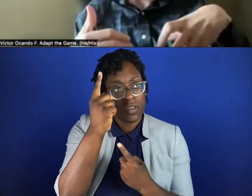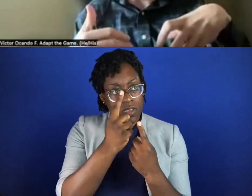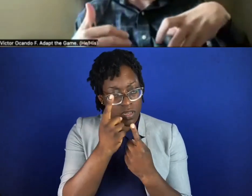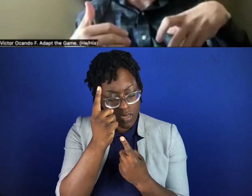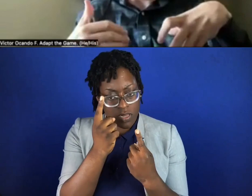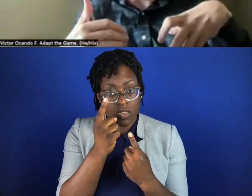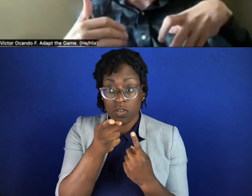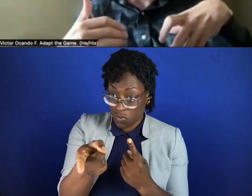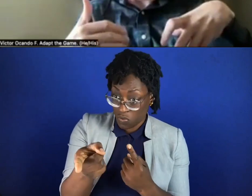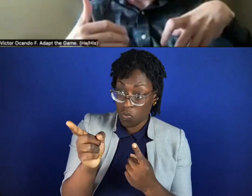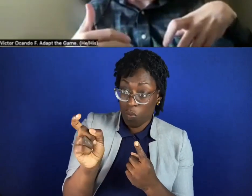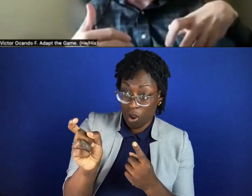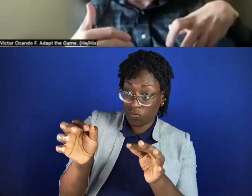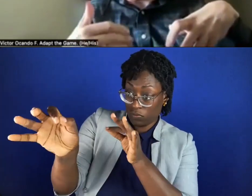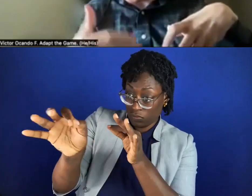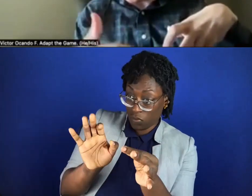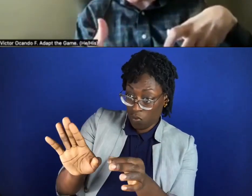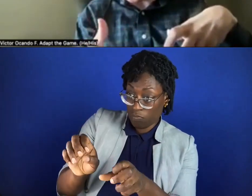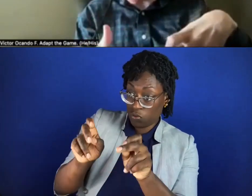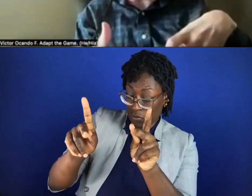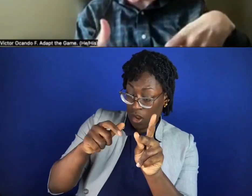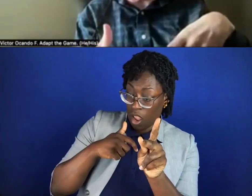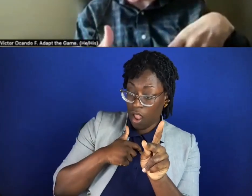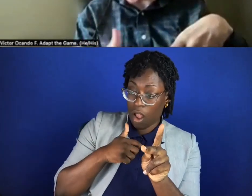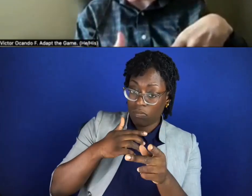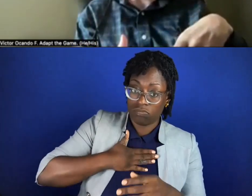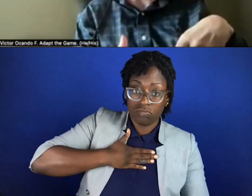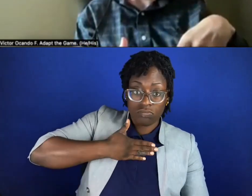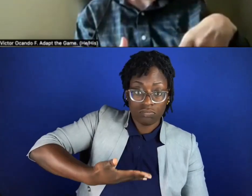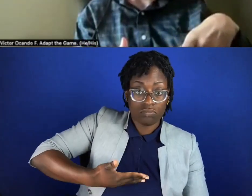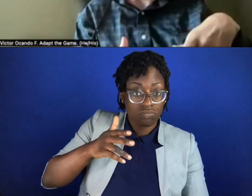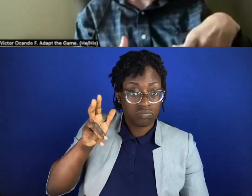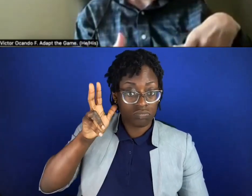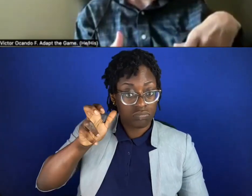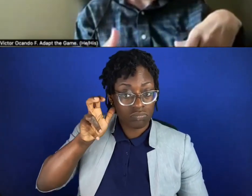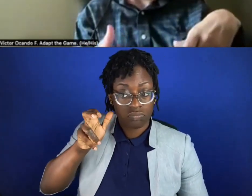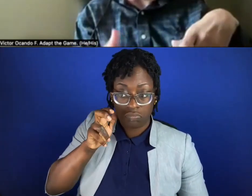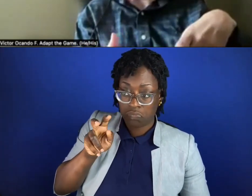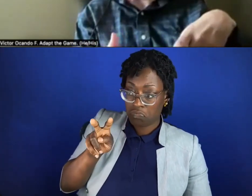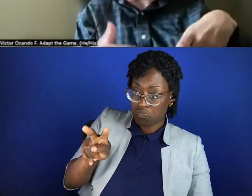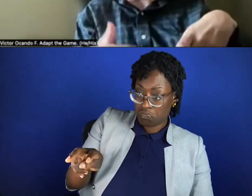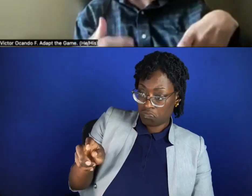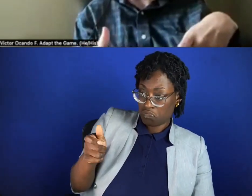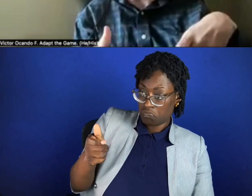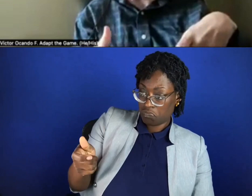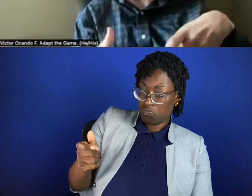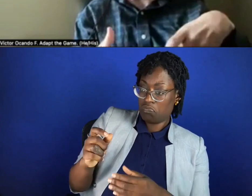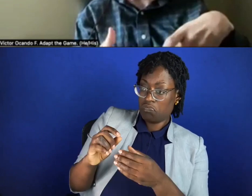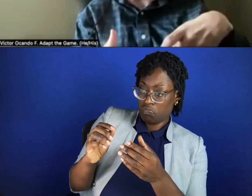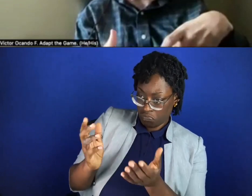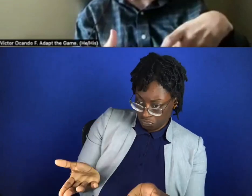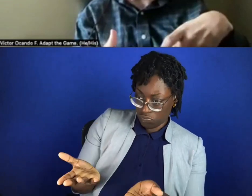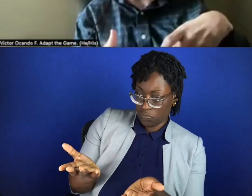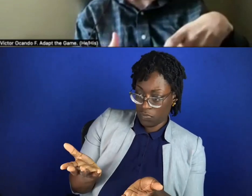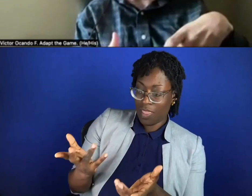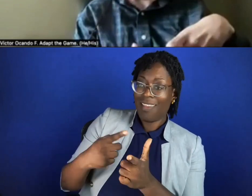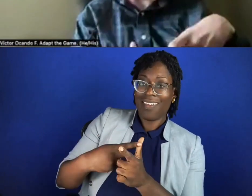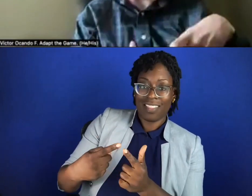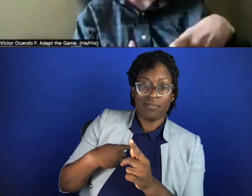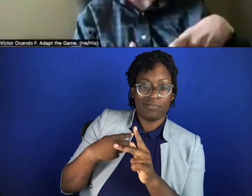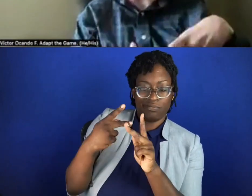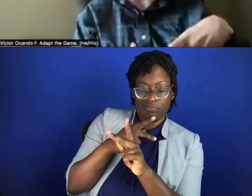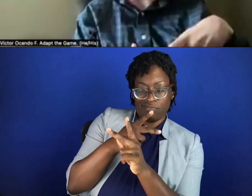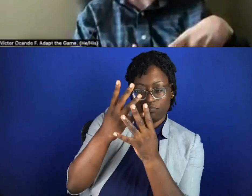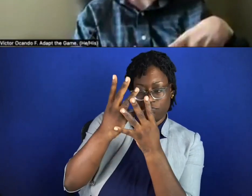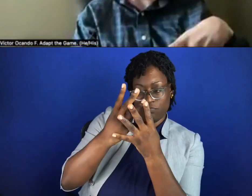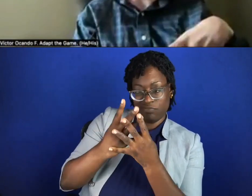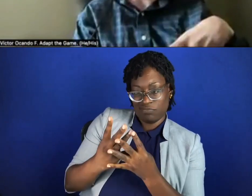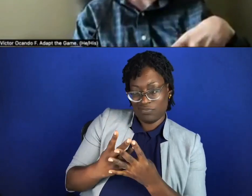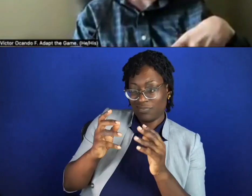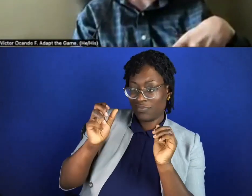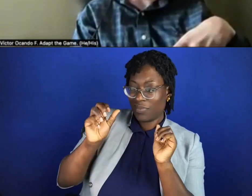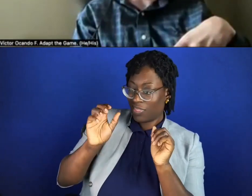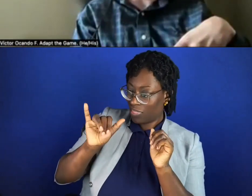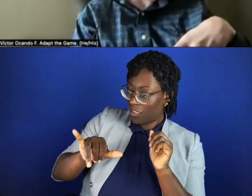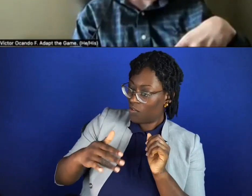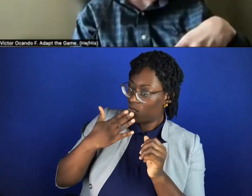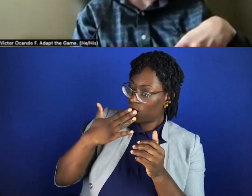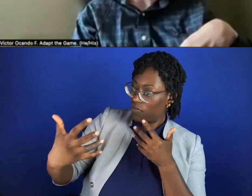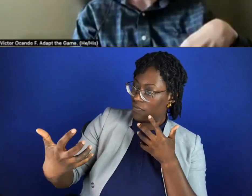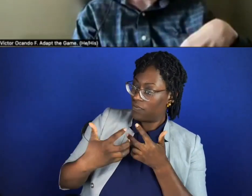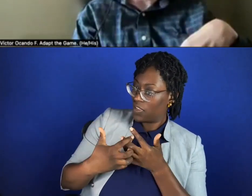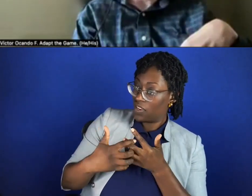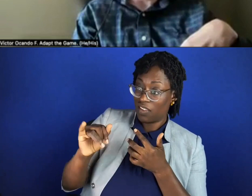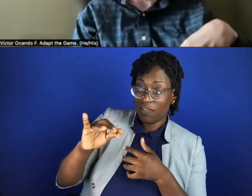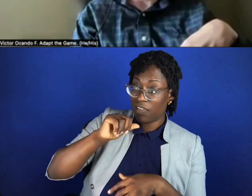you out and see how I can help without actually taking the role if you know what I mean